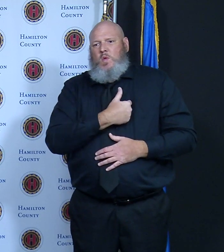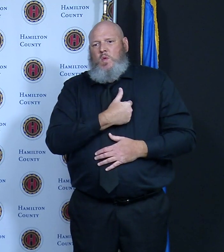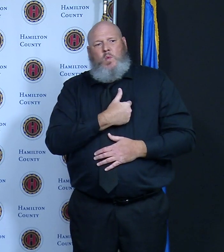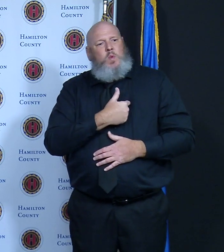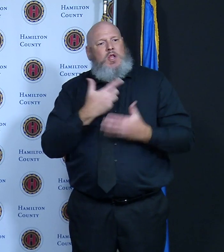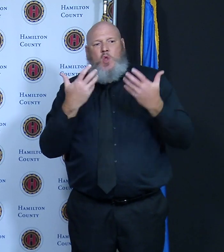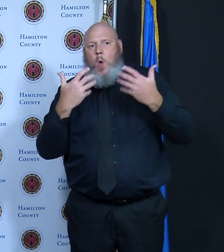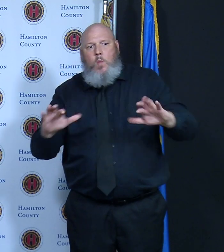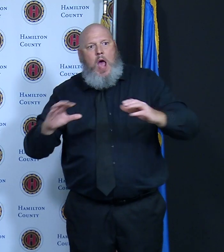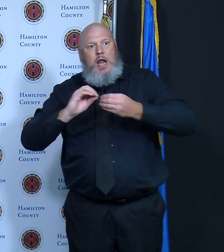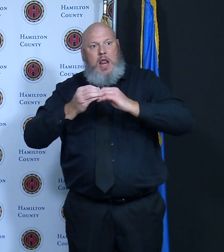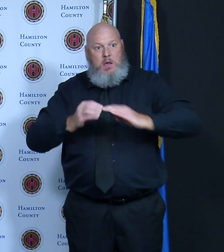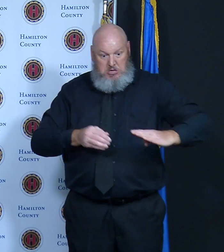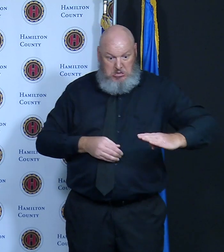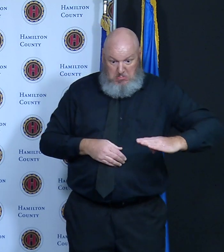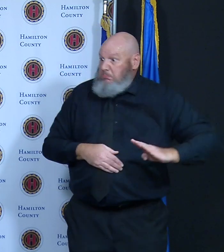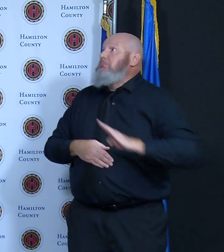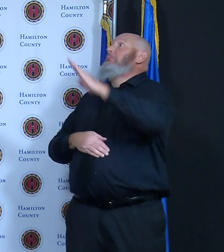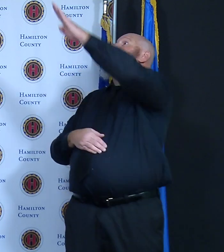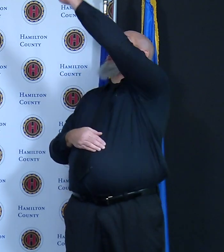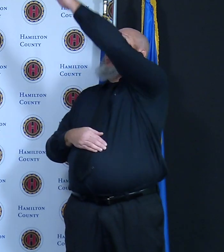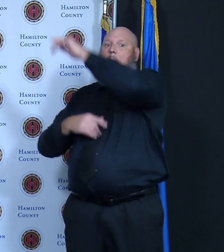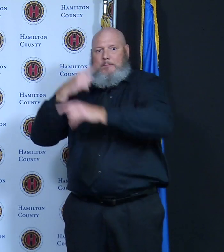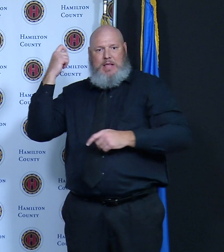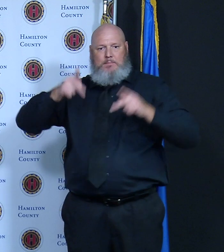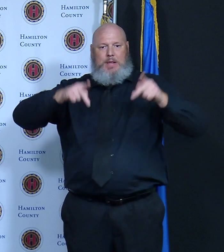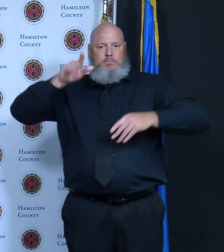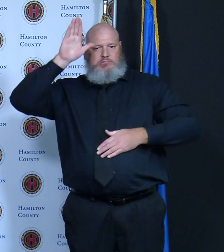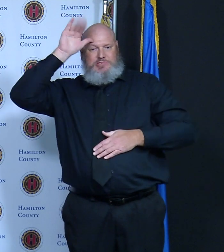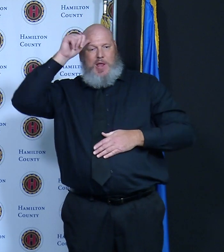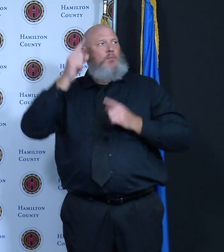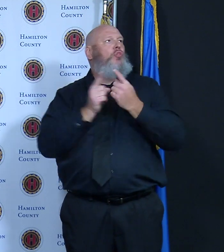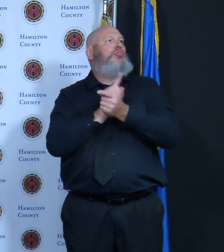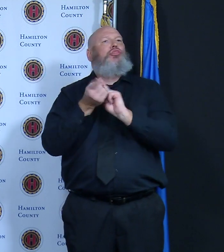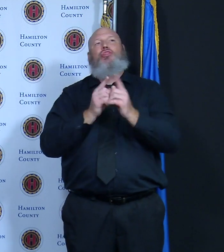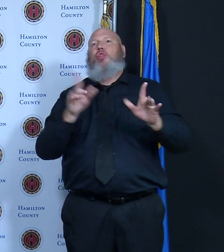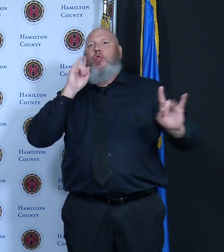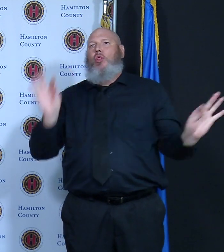of the health commissioner Commissioner have you received rock-solid information